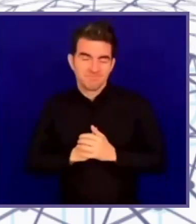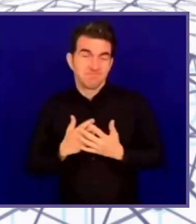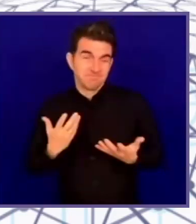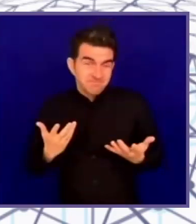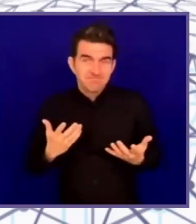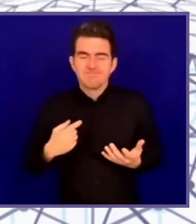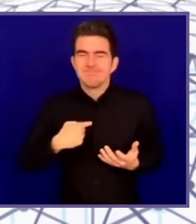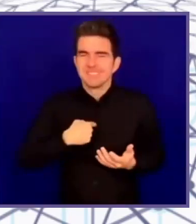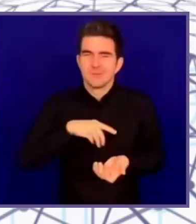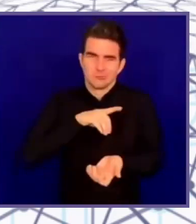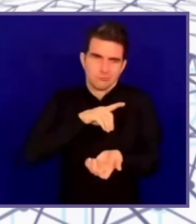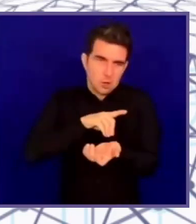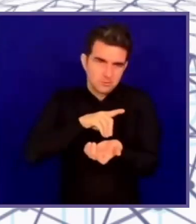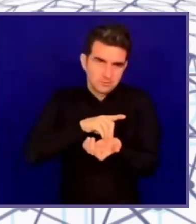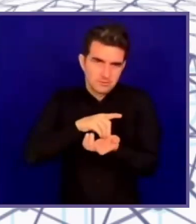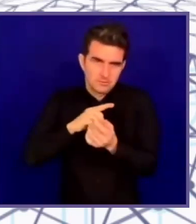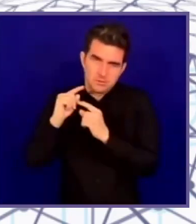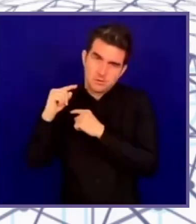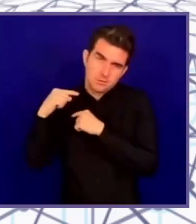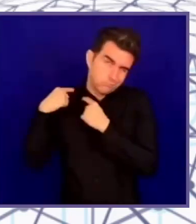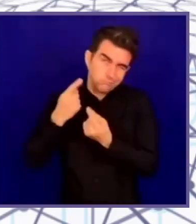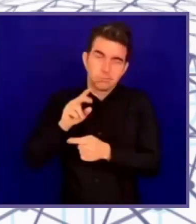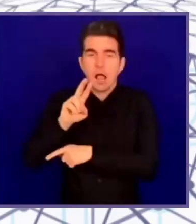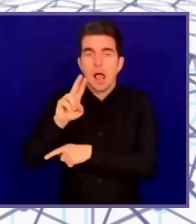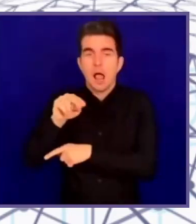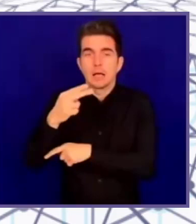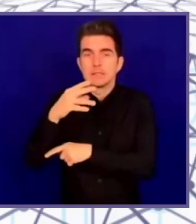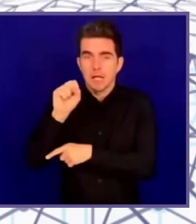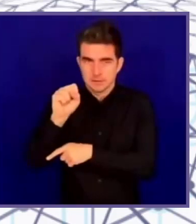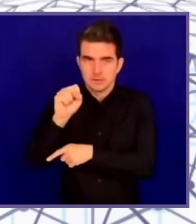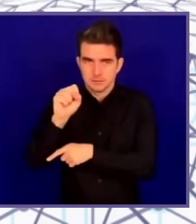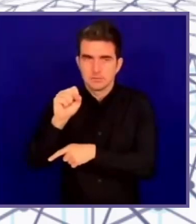trained in hospital medicine initially changed the general practice for last 21 of those but actually